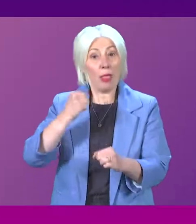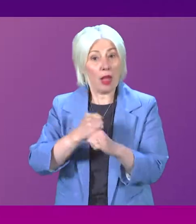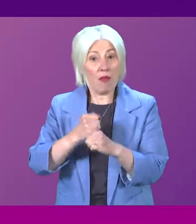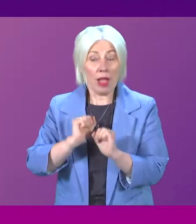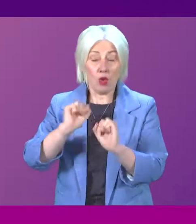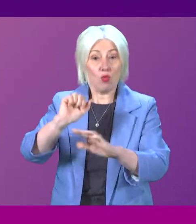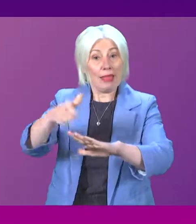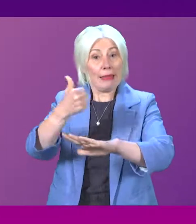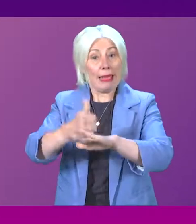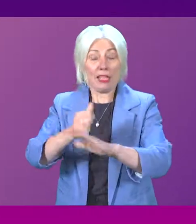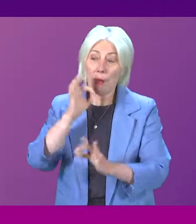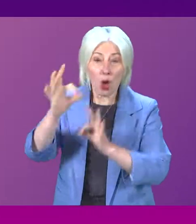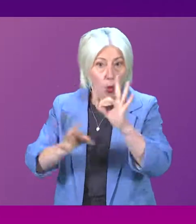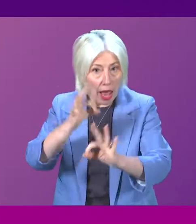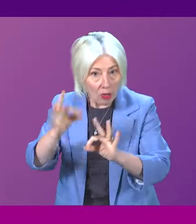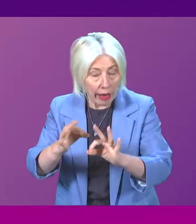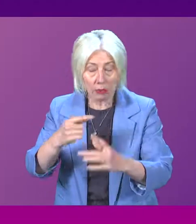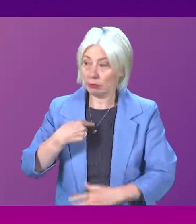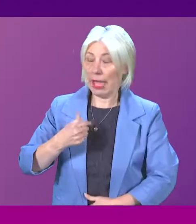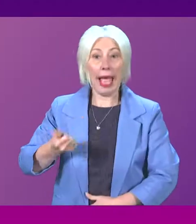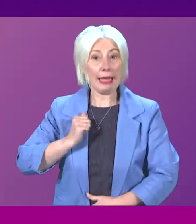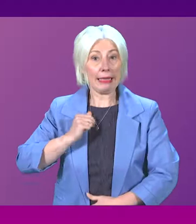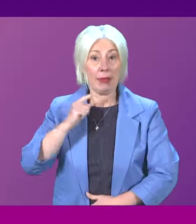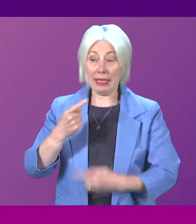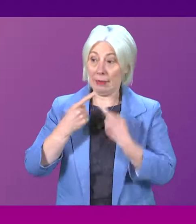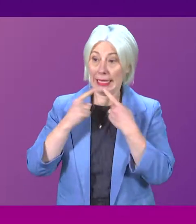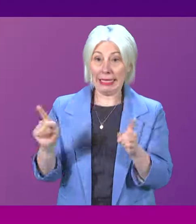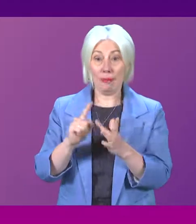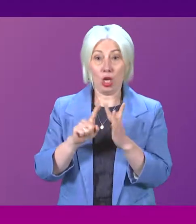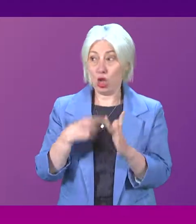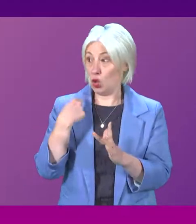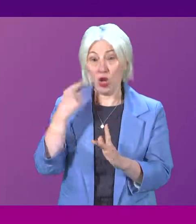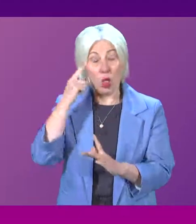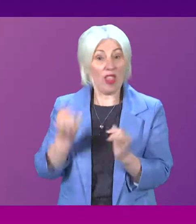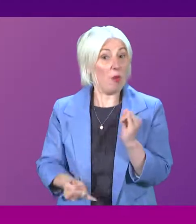In particular, I expected that statement to be my last word on the terms of reference—thereafter